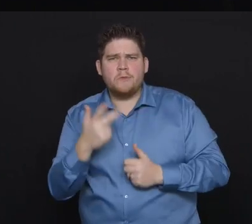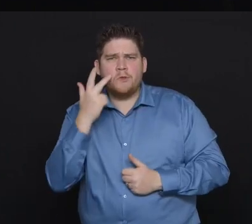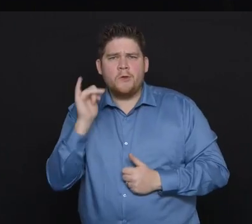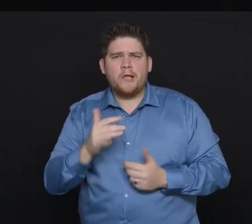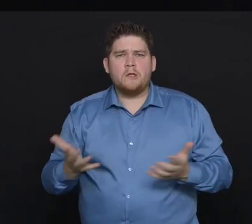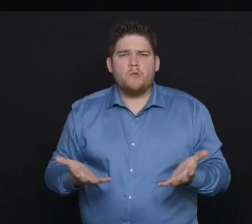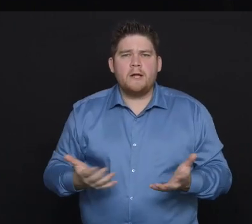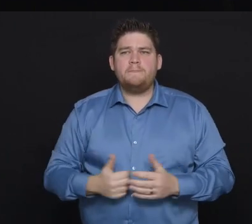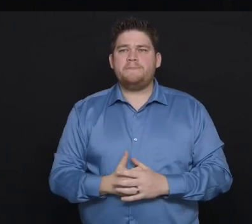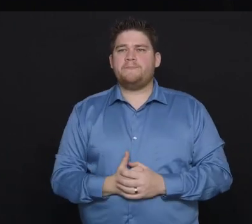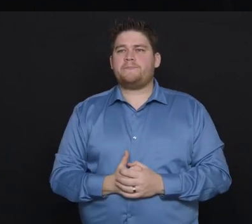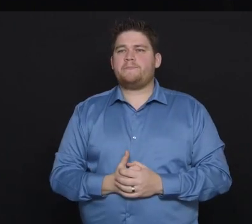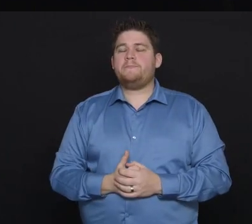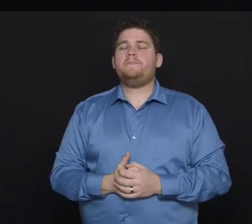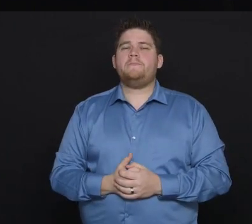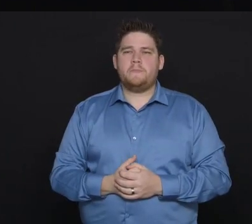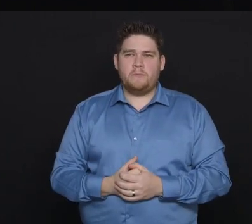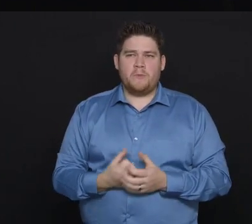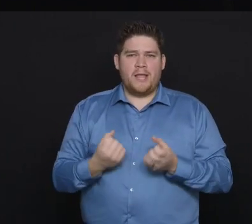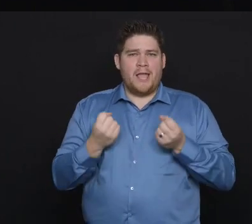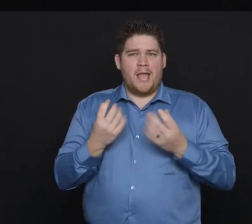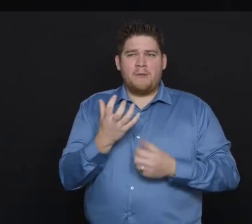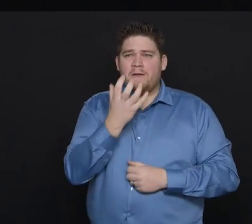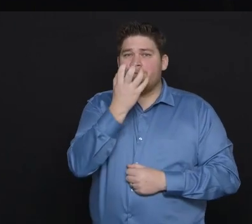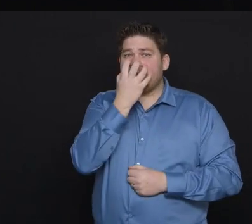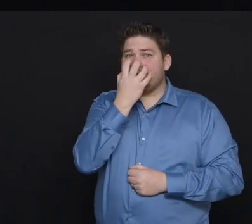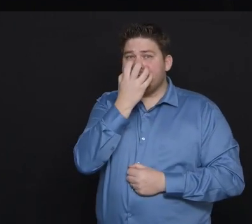these designated sites. Do we have enough ventilators for transportation?